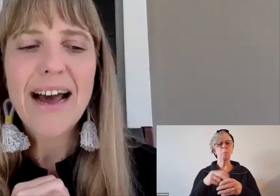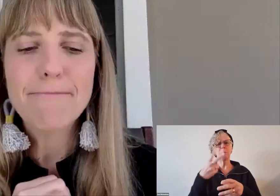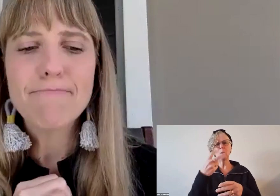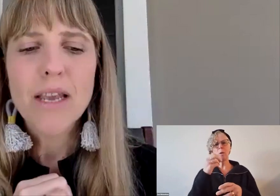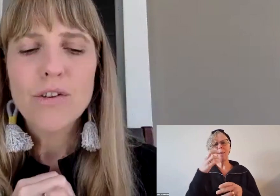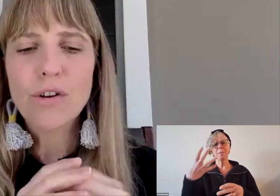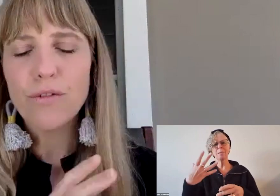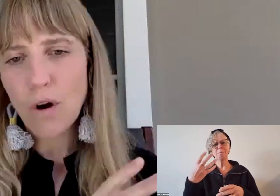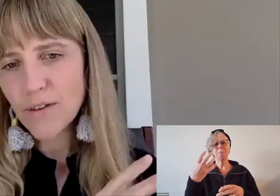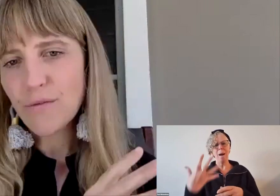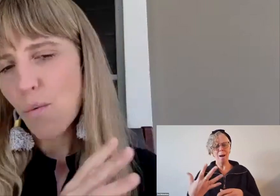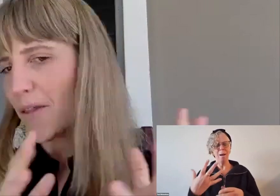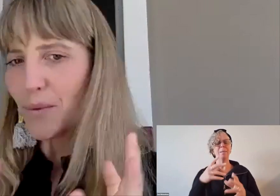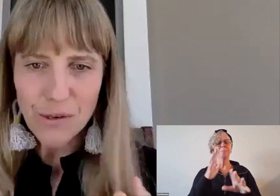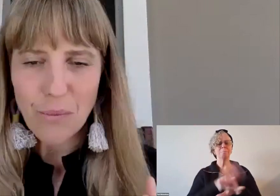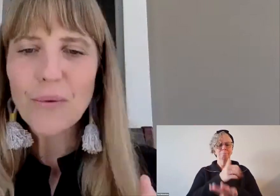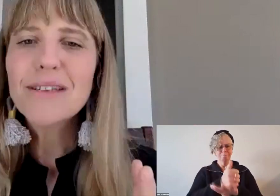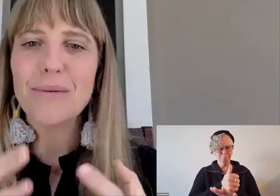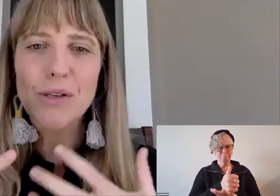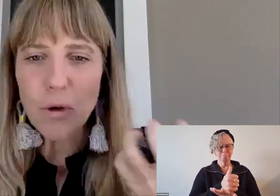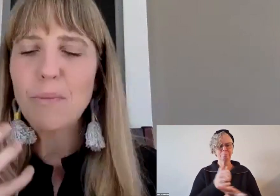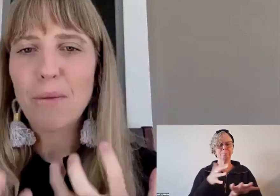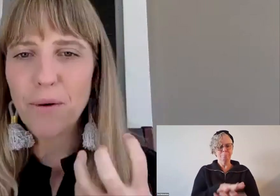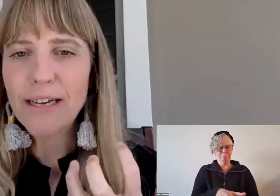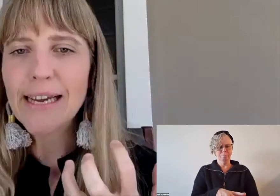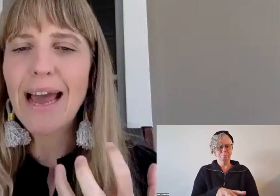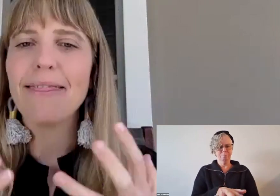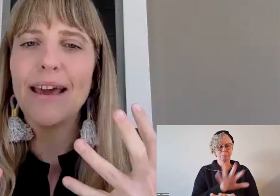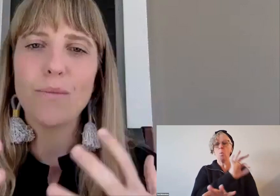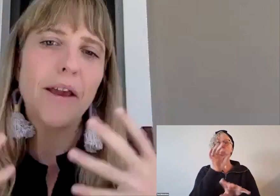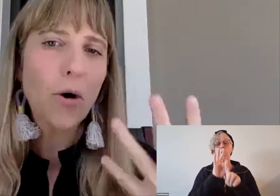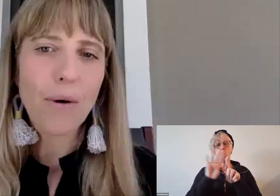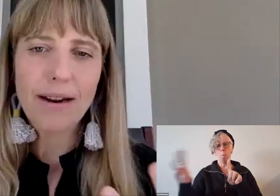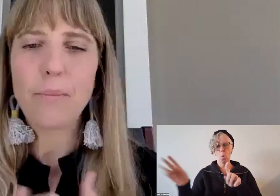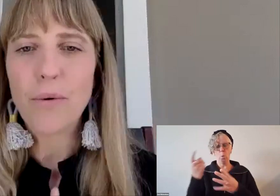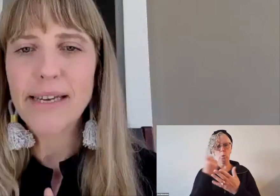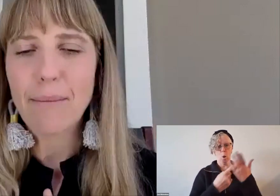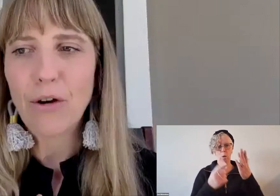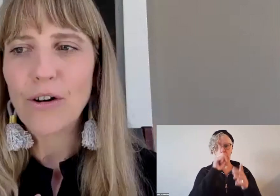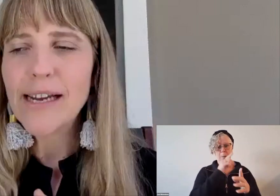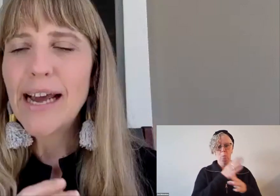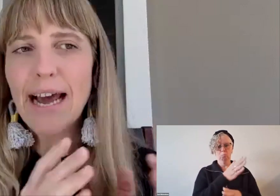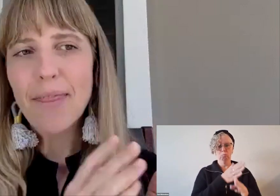So obviously for a while there wasn't a board, there was just a group of people working and then when they incorporated a board came along.